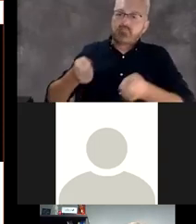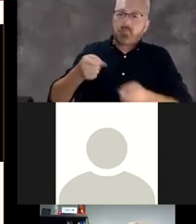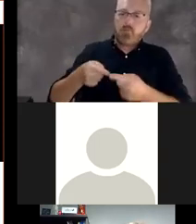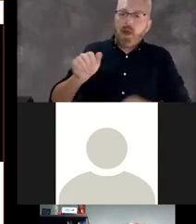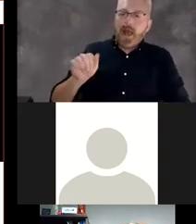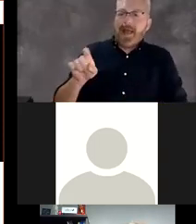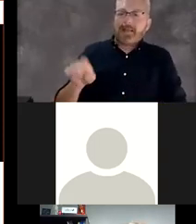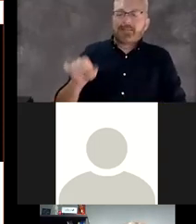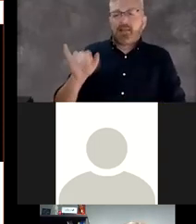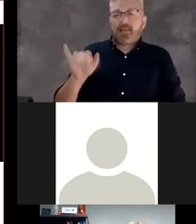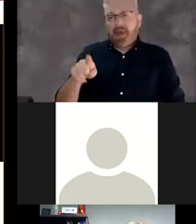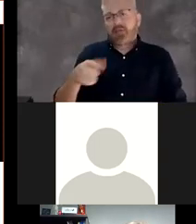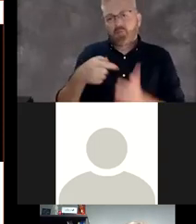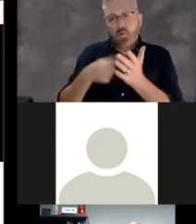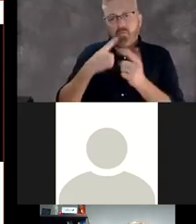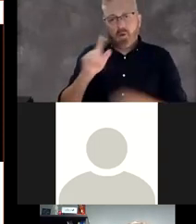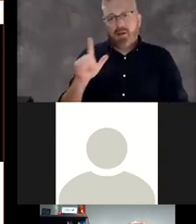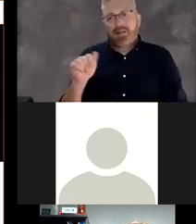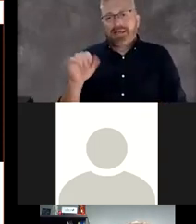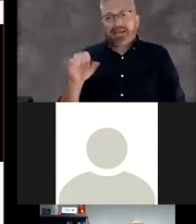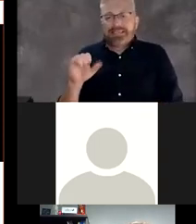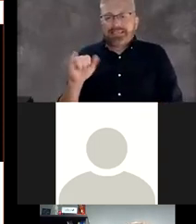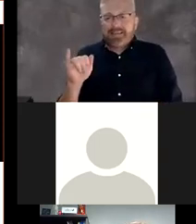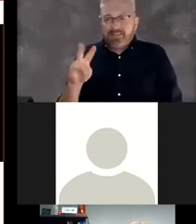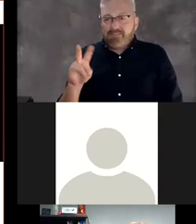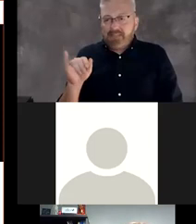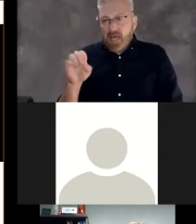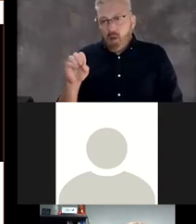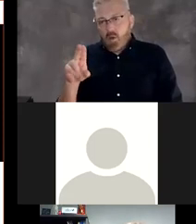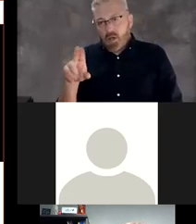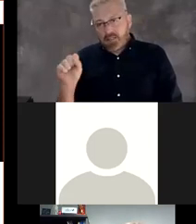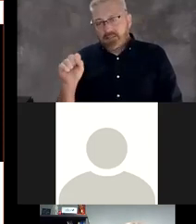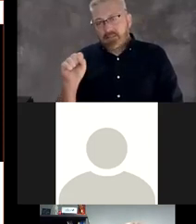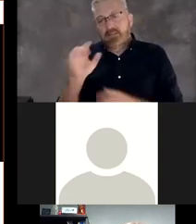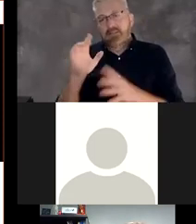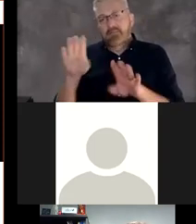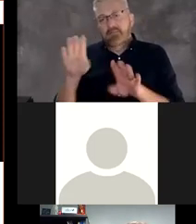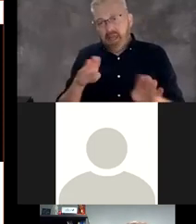LASCIVIOUS CONTACT WITH A MINOR. YOU CAN SEE HOW THESE SITUATIONS